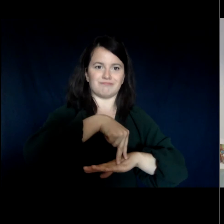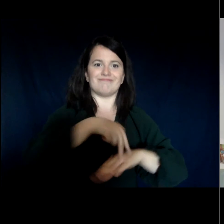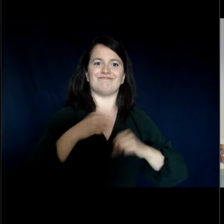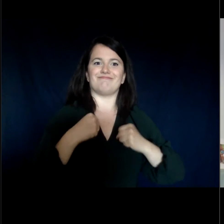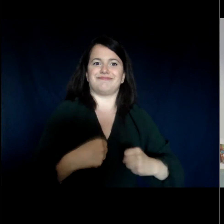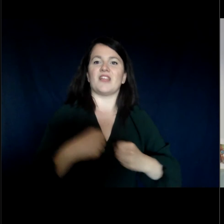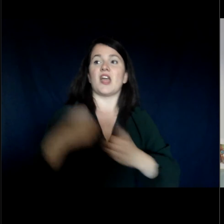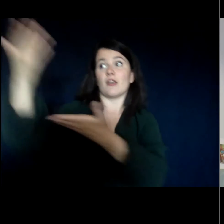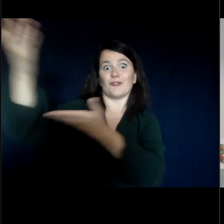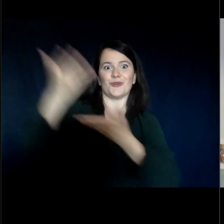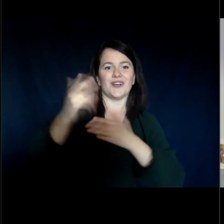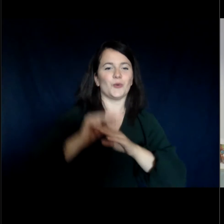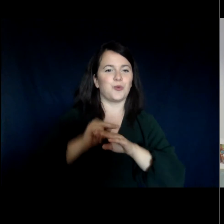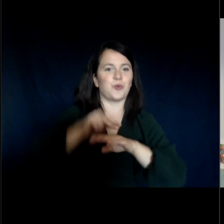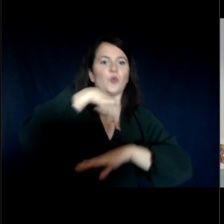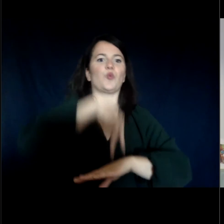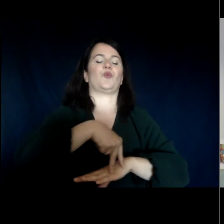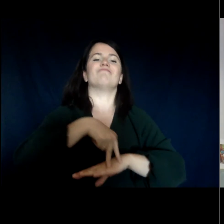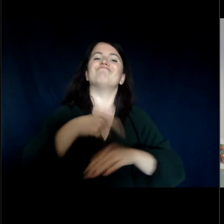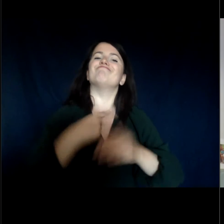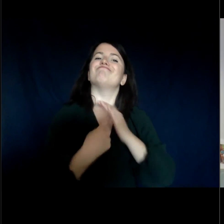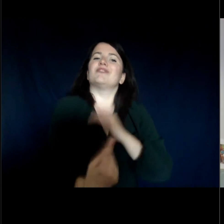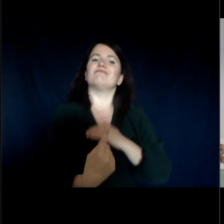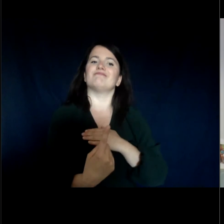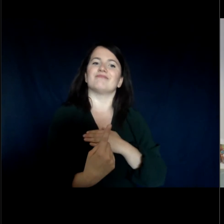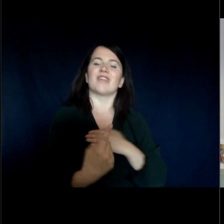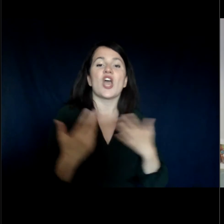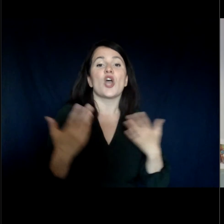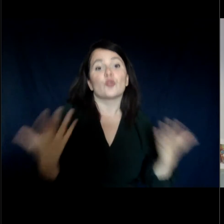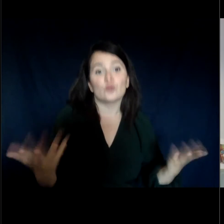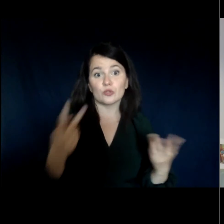What I hear from the grassroots level, from the managers, staff,